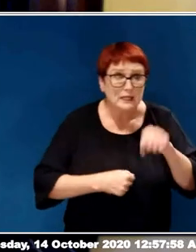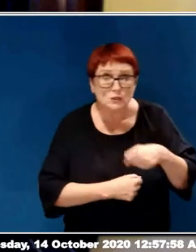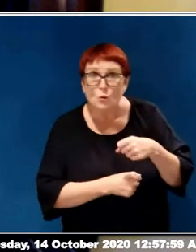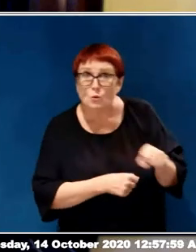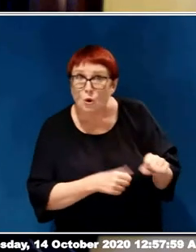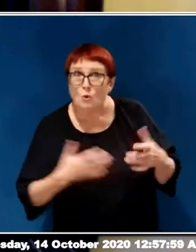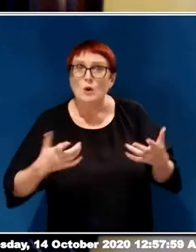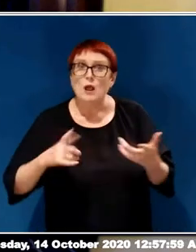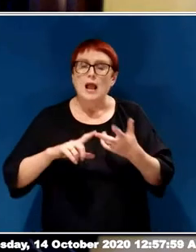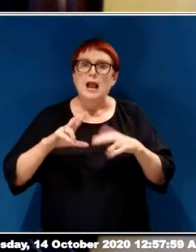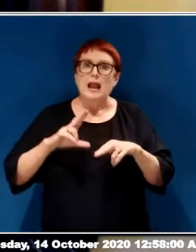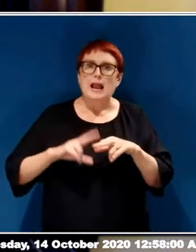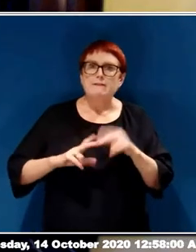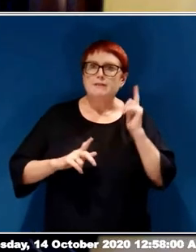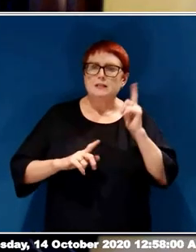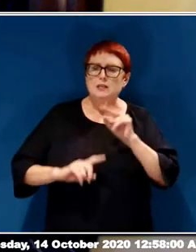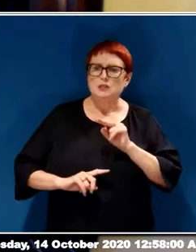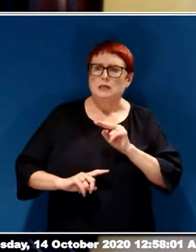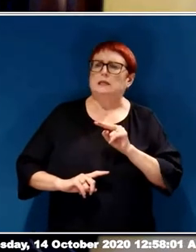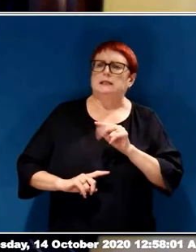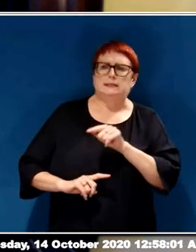getting in Tier 1, that's provided.